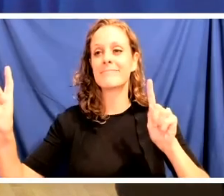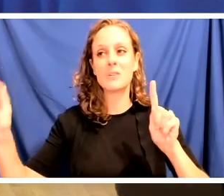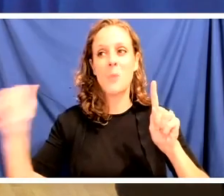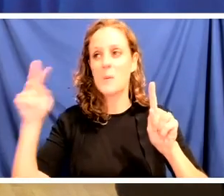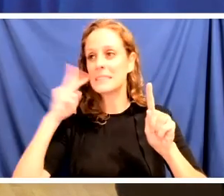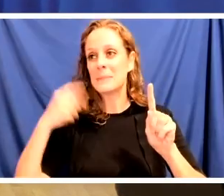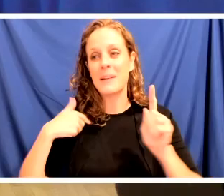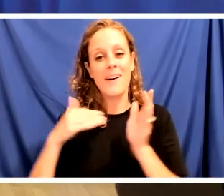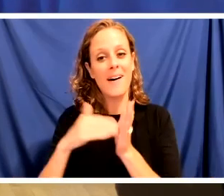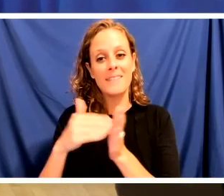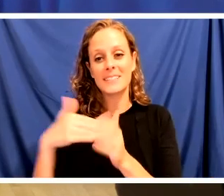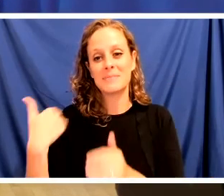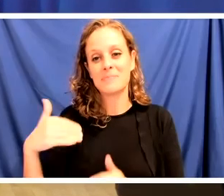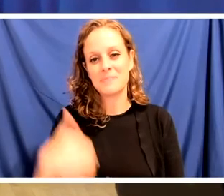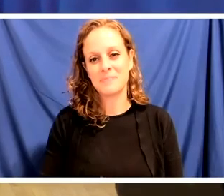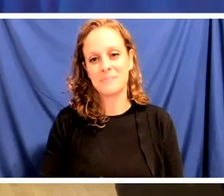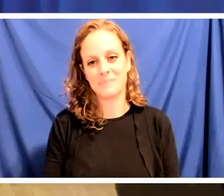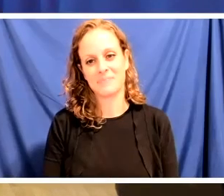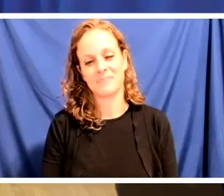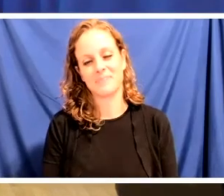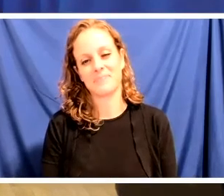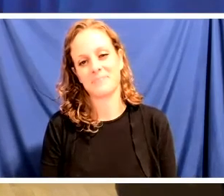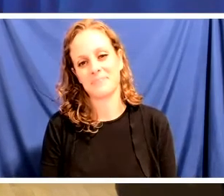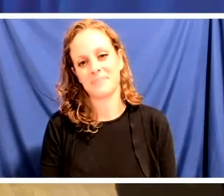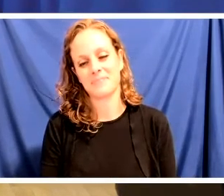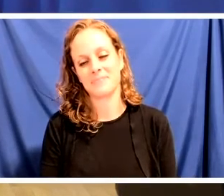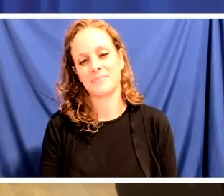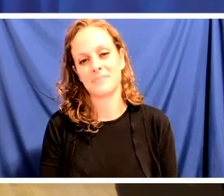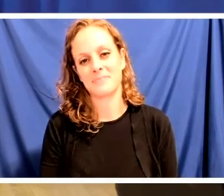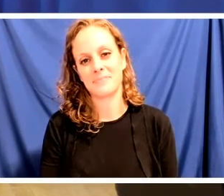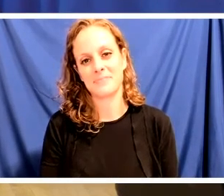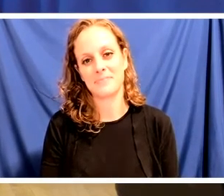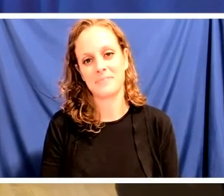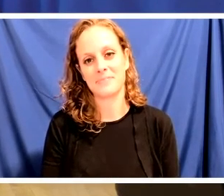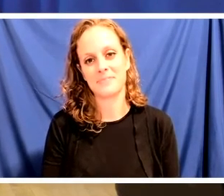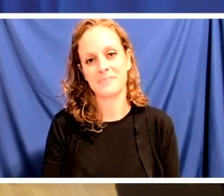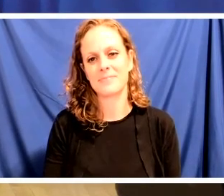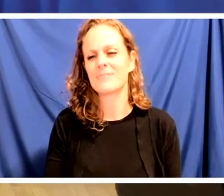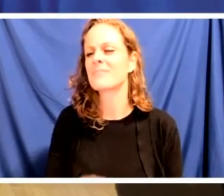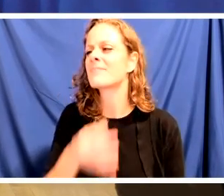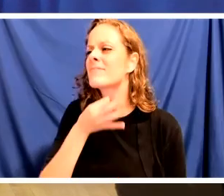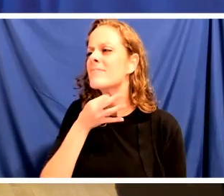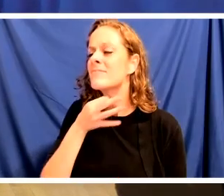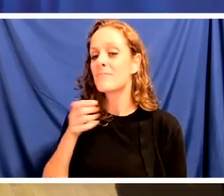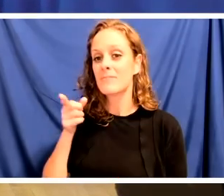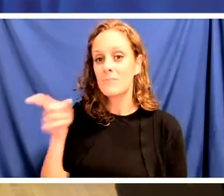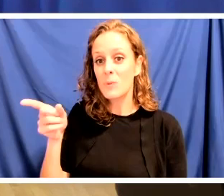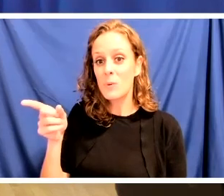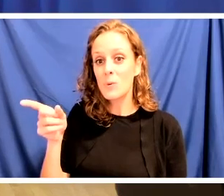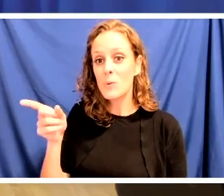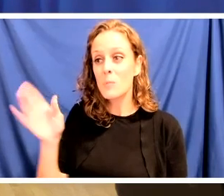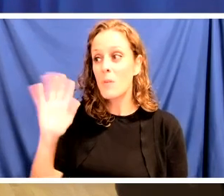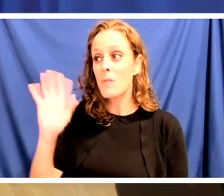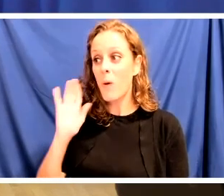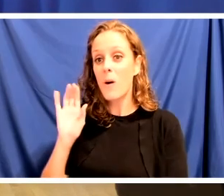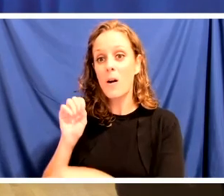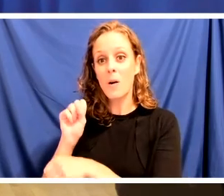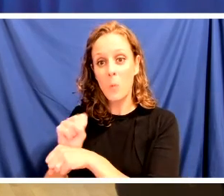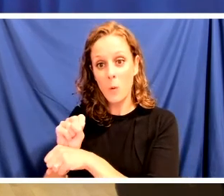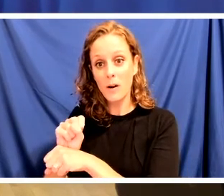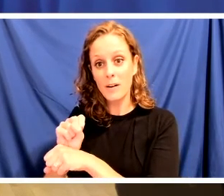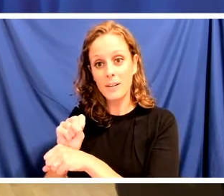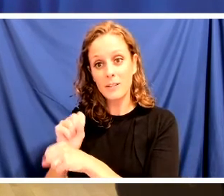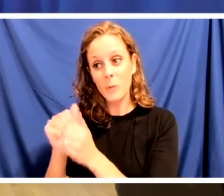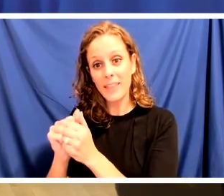And just out of curiosity, have you actually been work for a district, and they said perfect first go around yep you got it that's never happened.